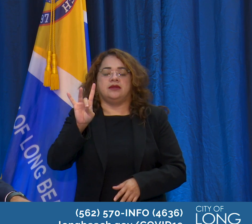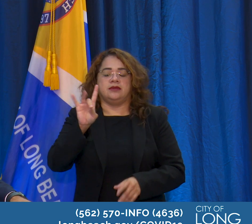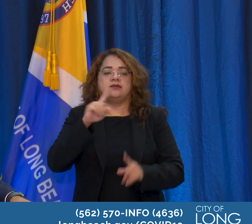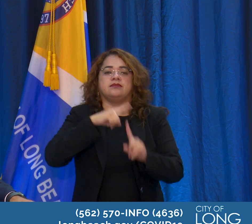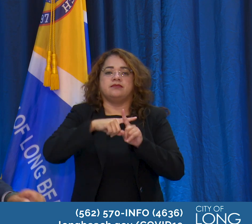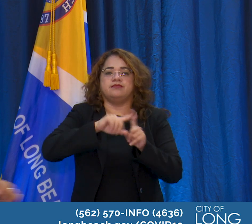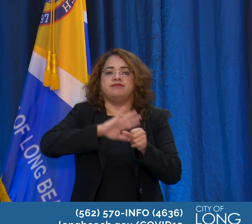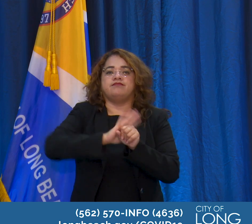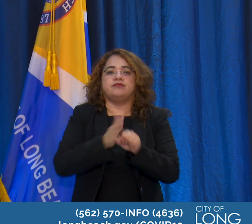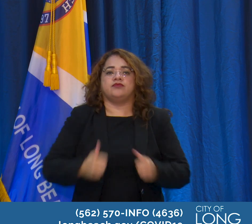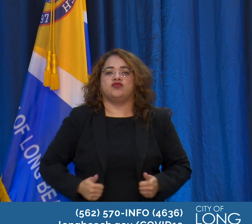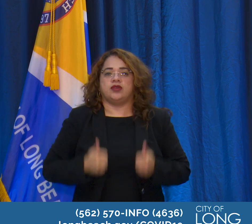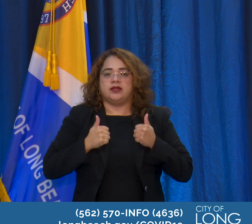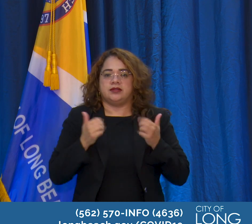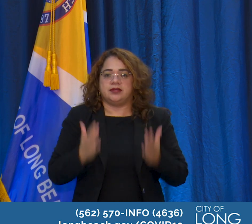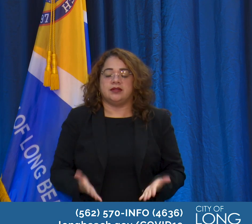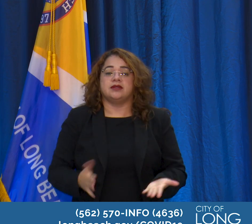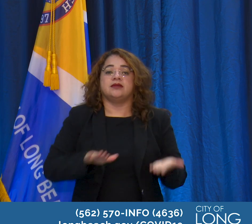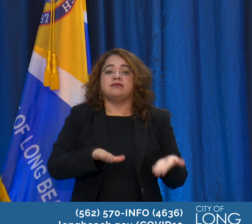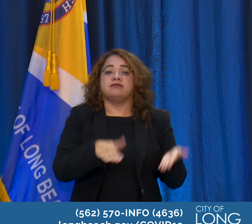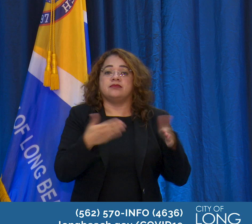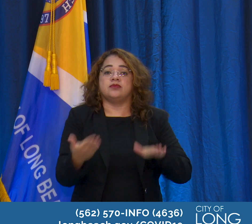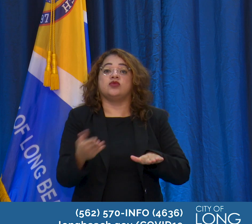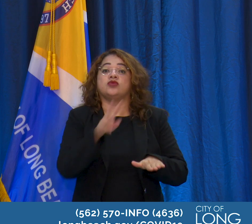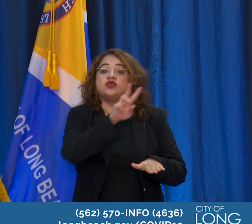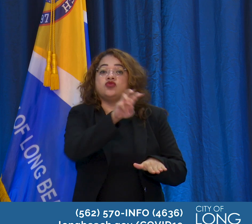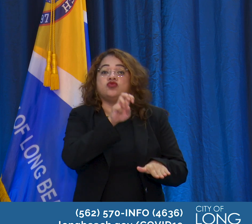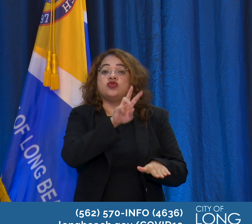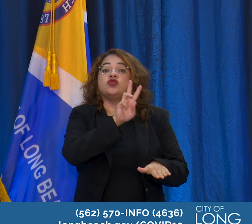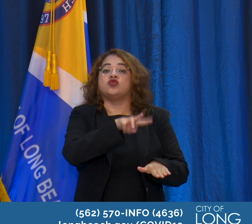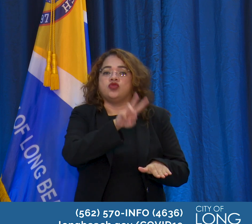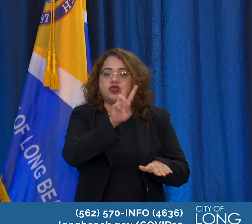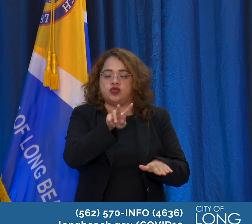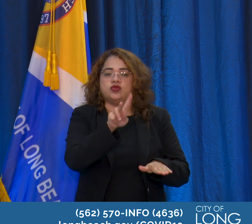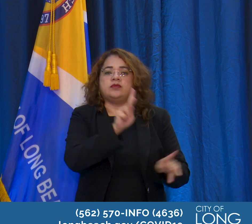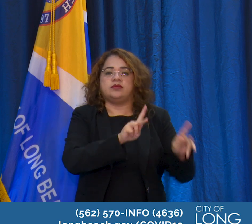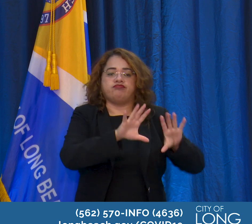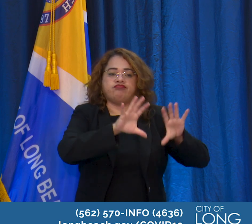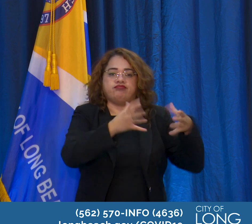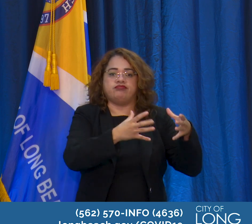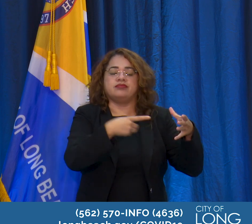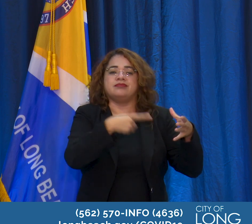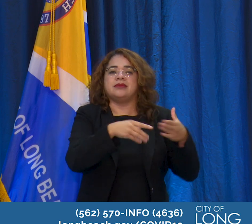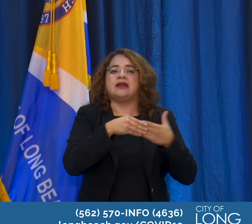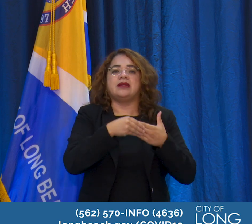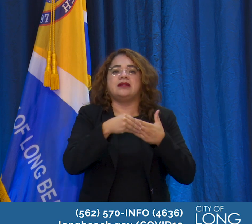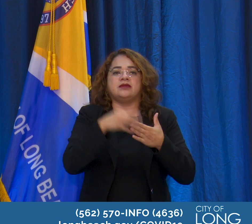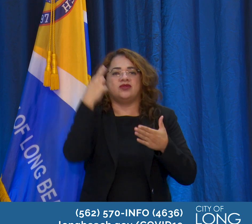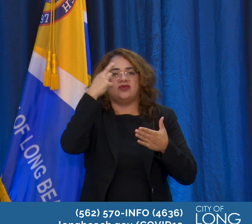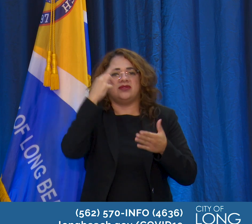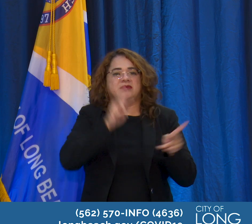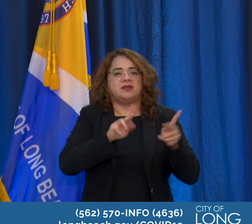We have lost 222 residents to COVID here in Long Beach. It's the leading cause of death in our city.